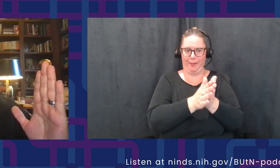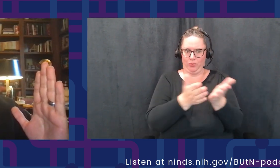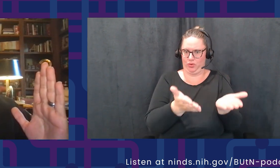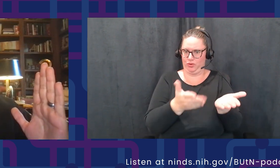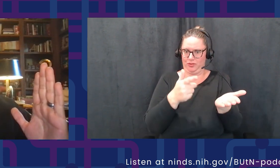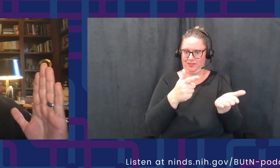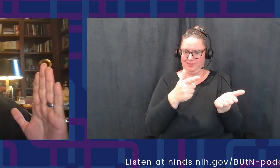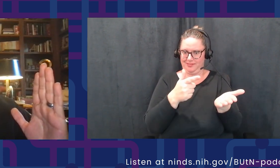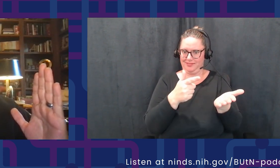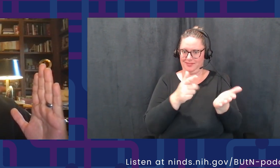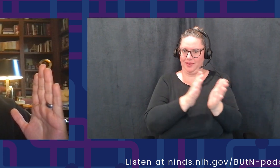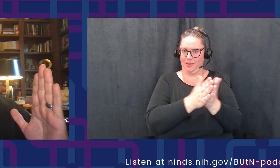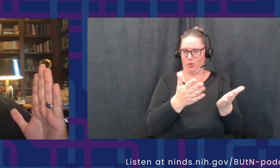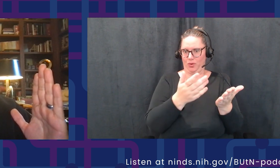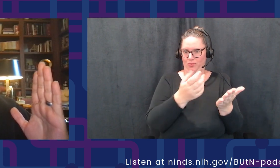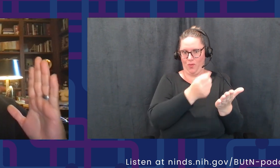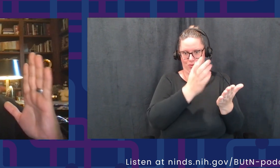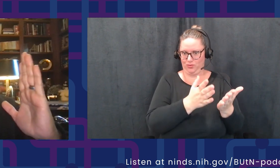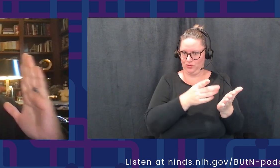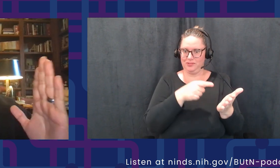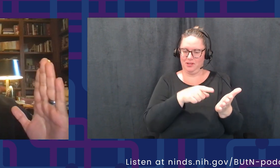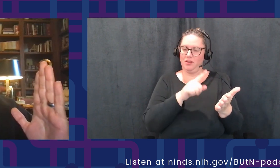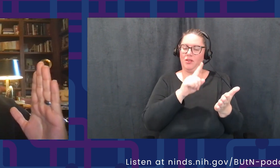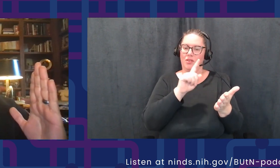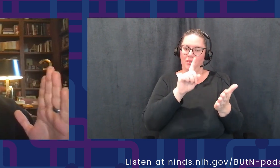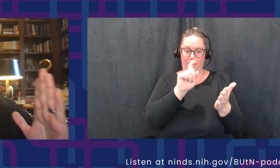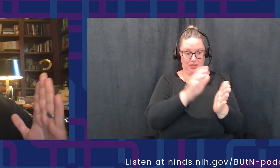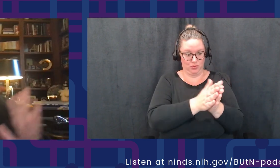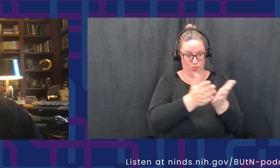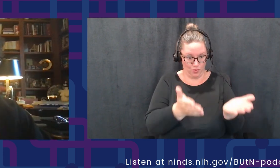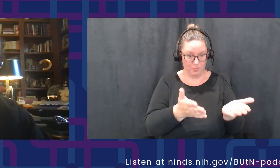The bookholders, they have to open and they have to end.